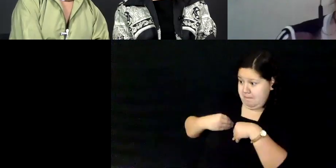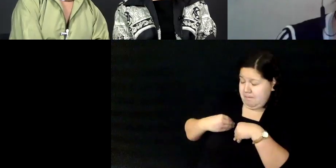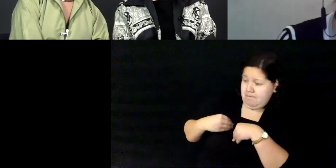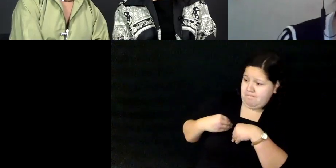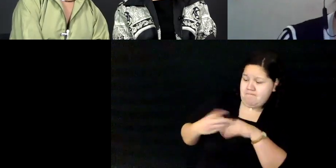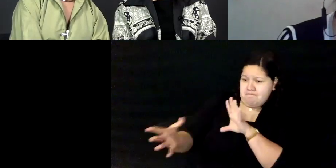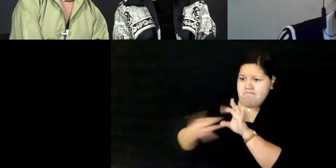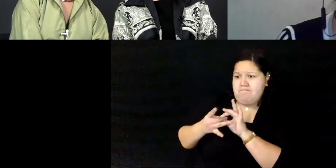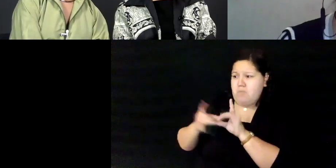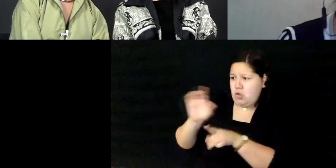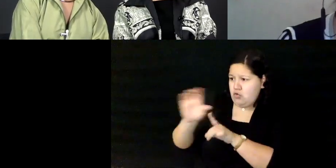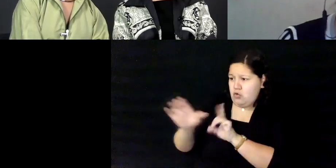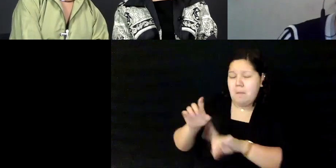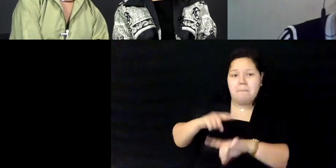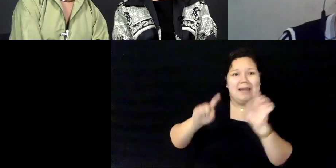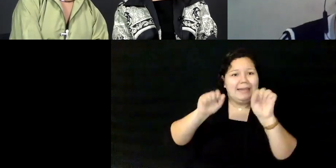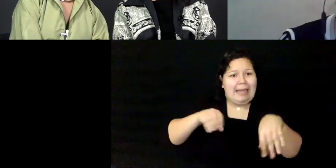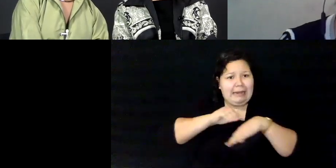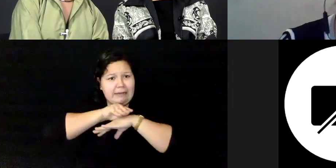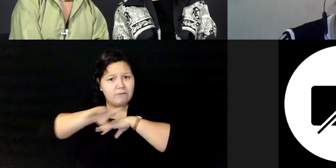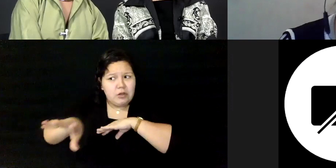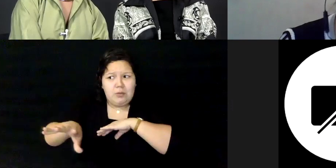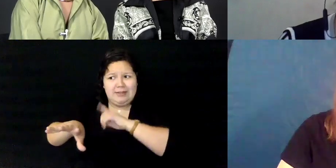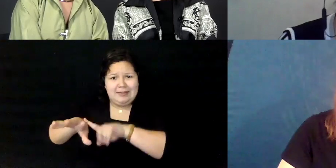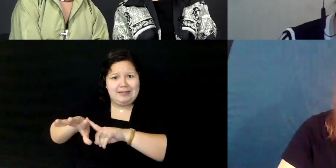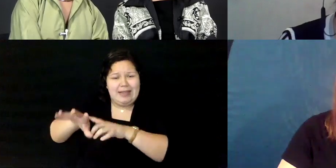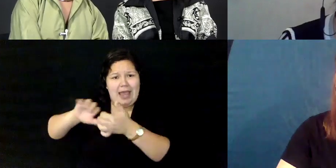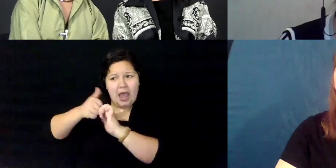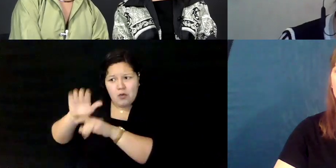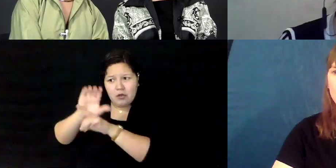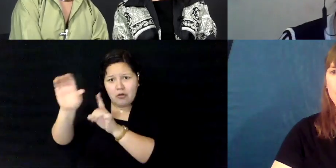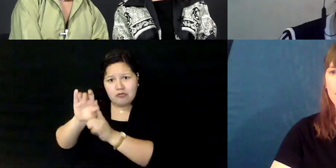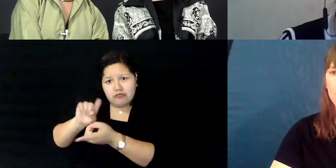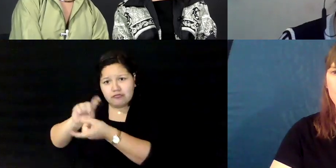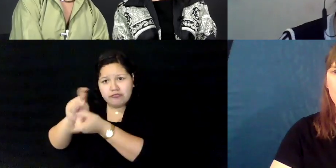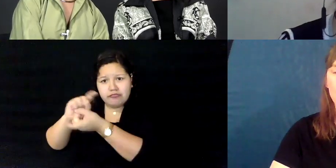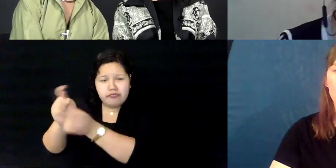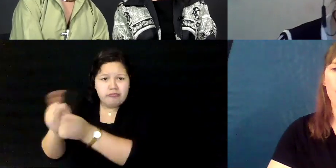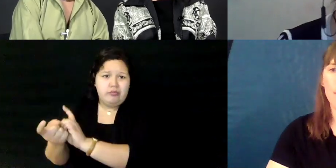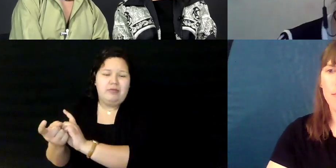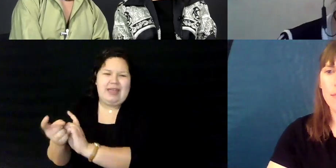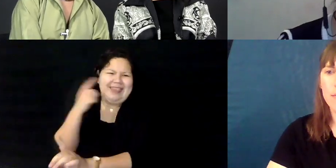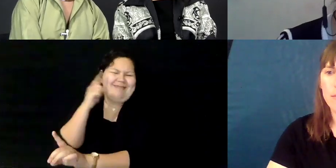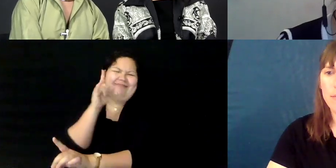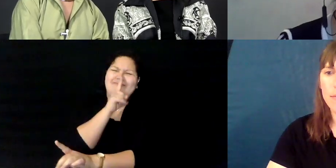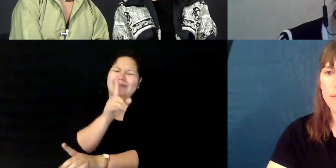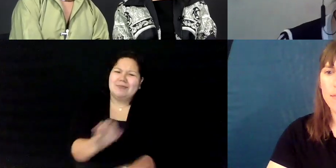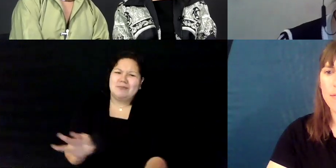influence what the culture becomes. And I think that is just such an important message. I think